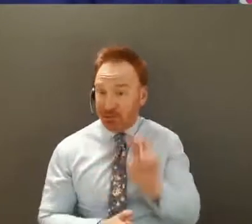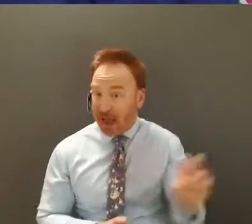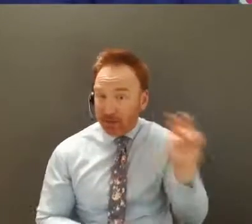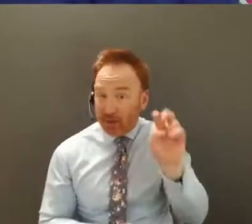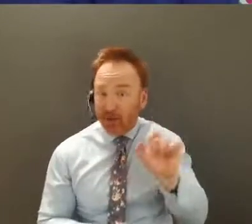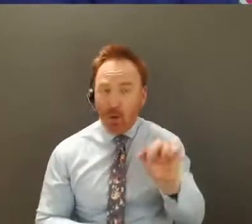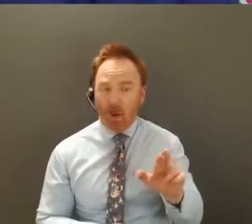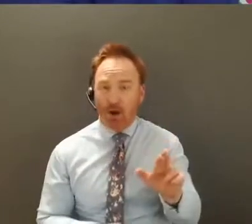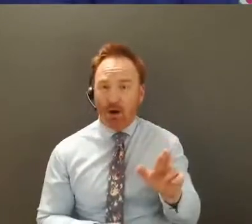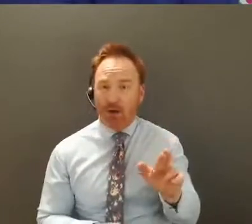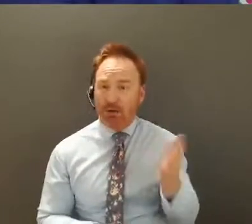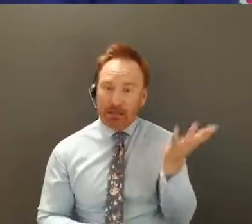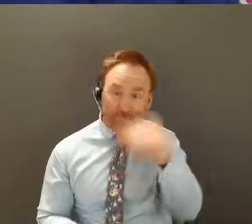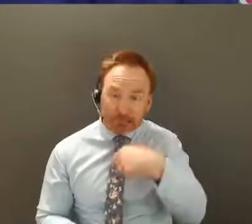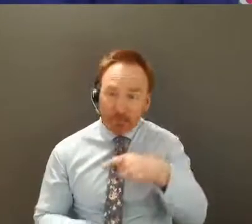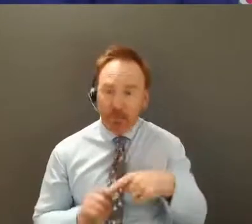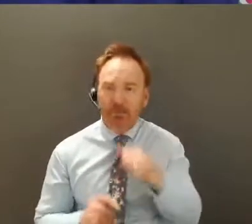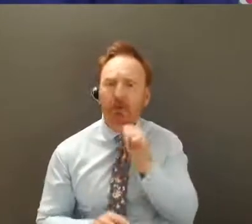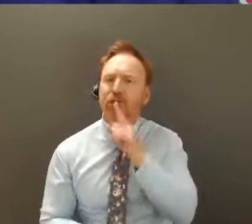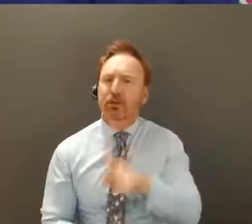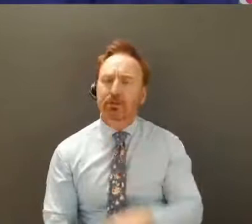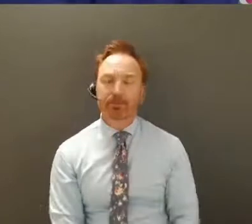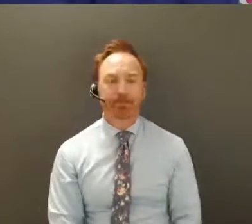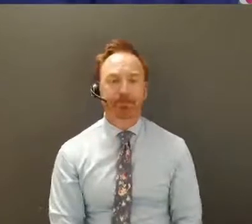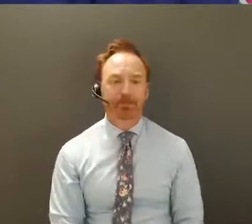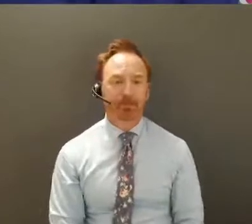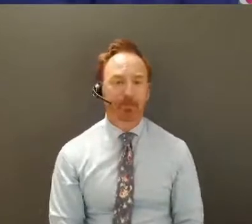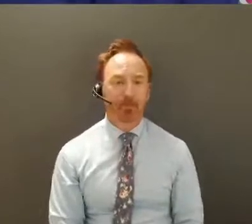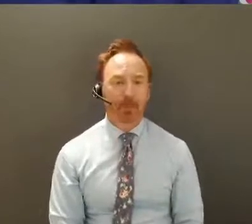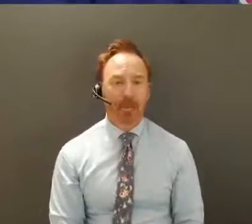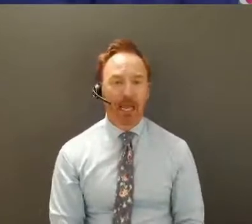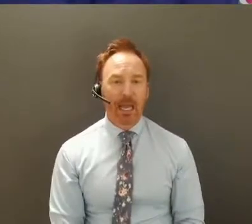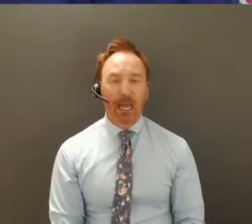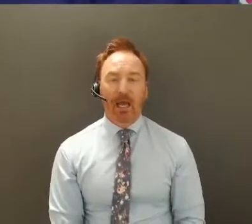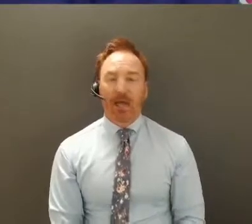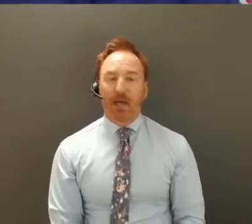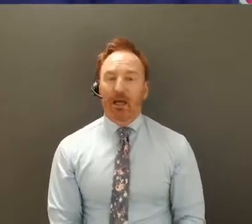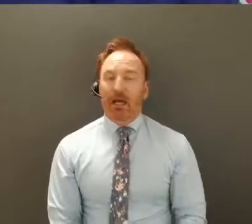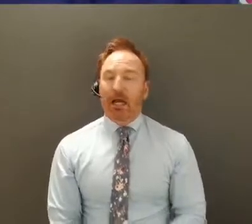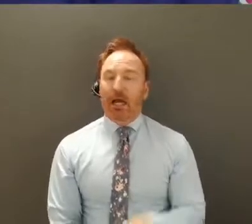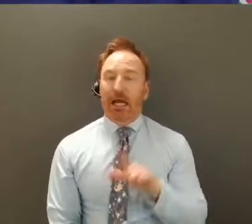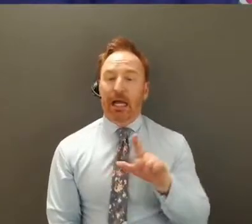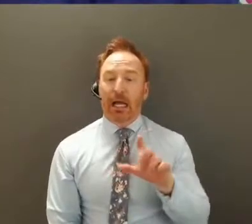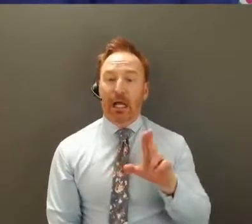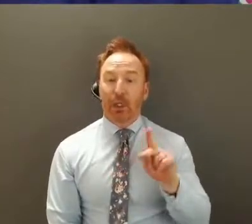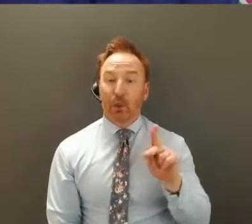connection to BC so it is helpful signing off and saying